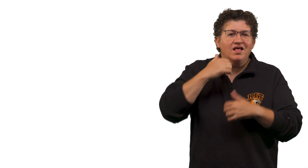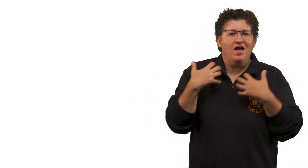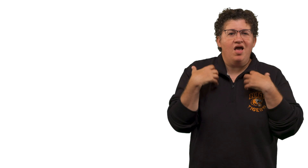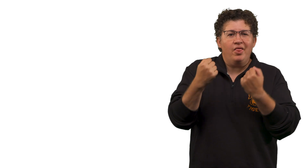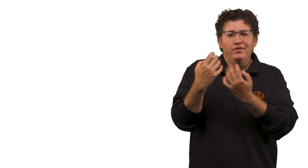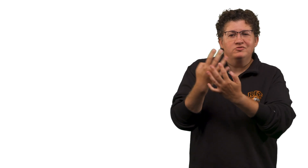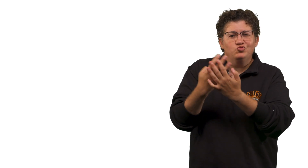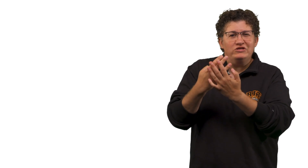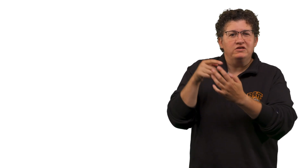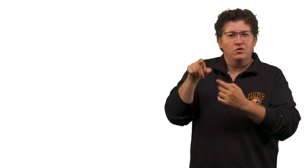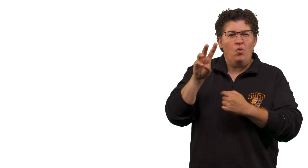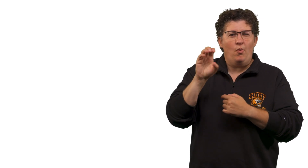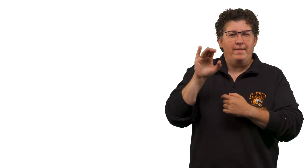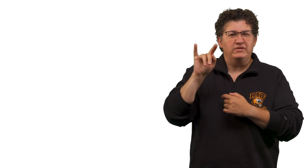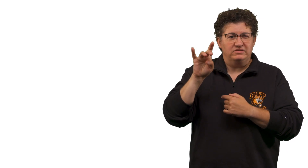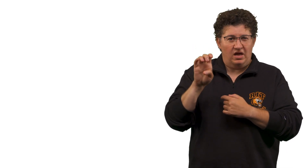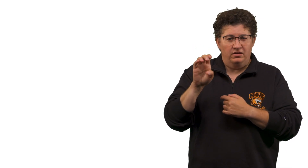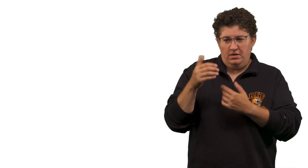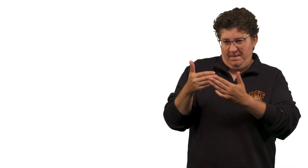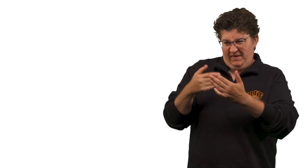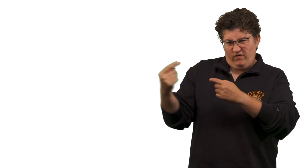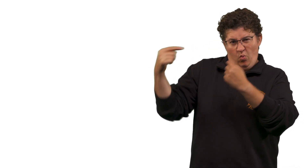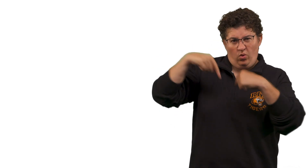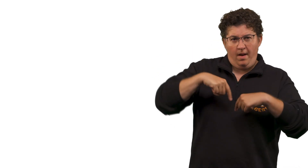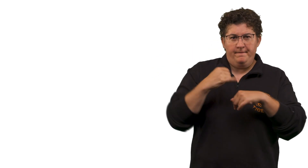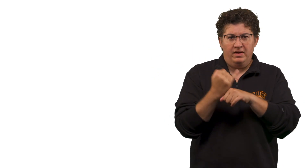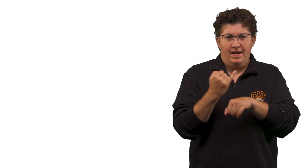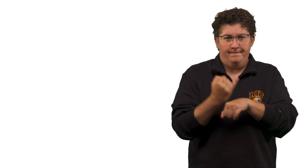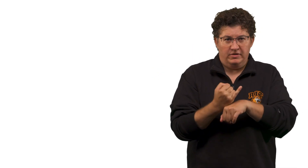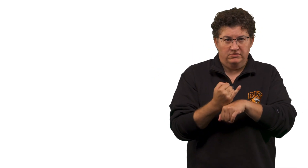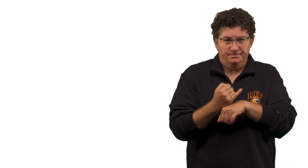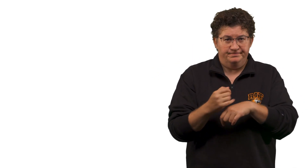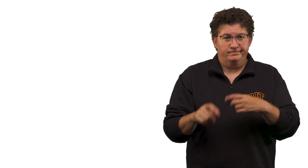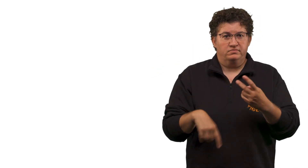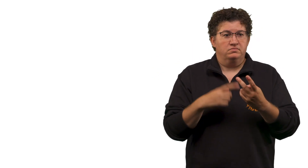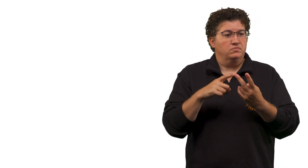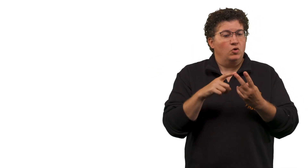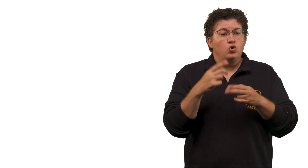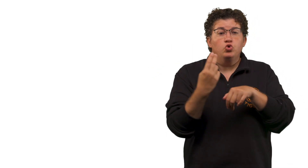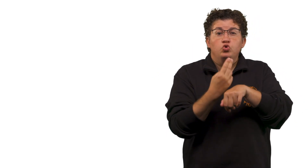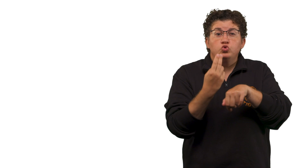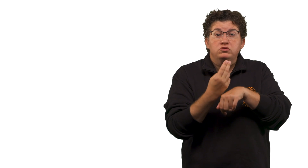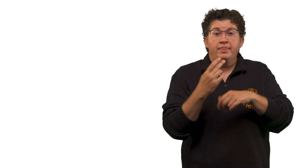using the Daily Health Screen website before coming to campus;